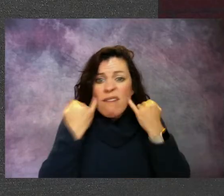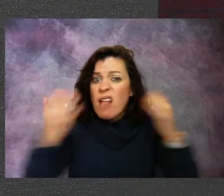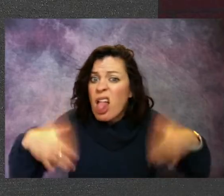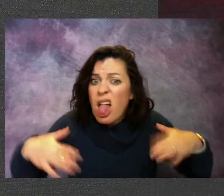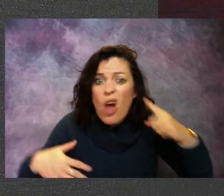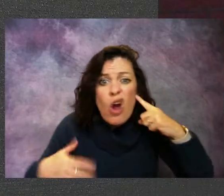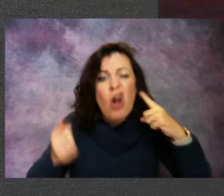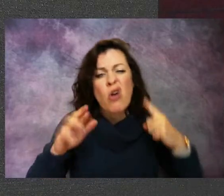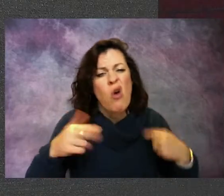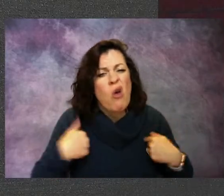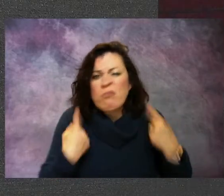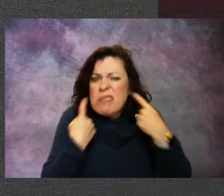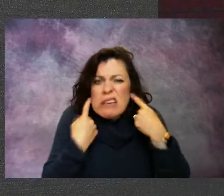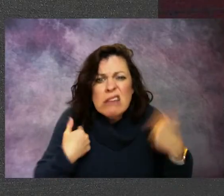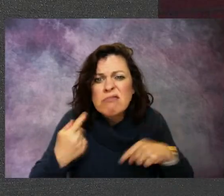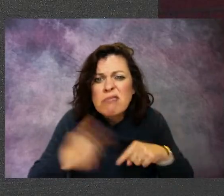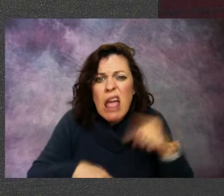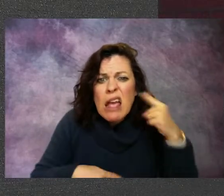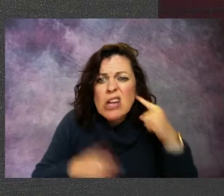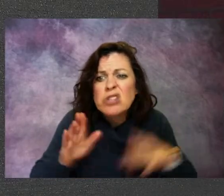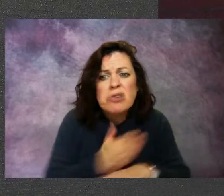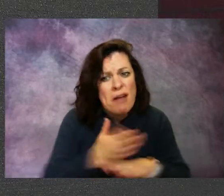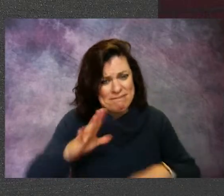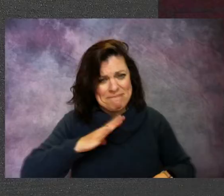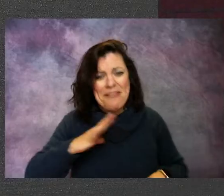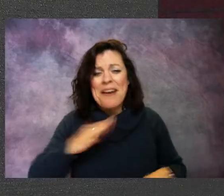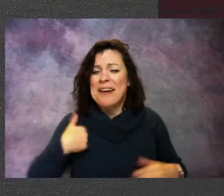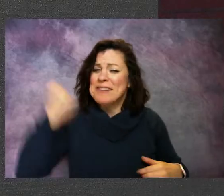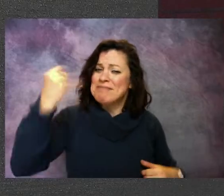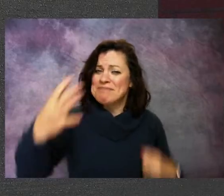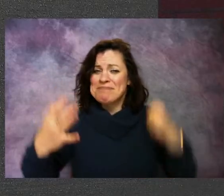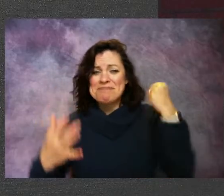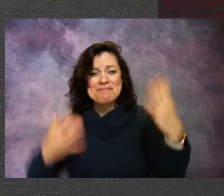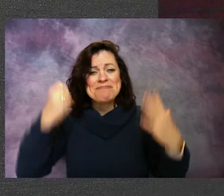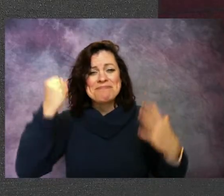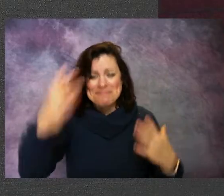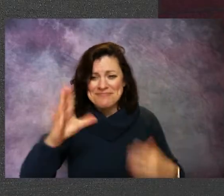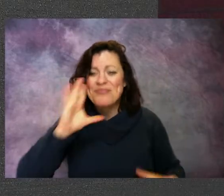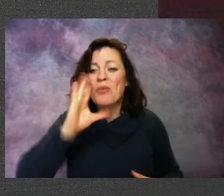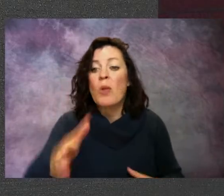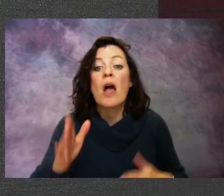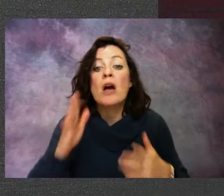we're gonna learn it together. So, the song that we're gonna sing today about the weather is called, "The Weather Watcher Song"